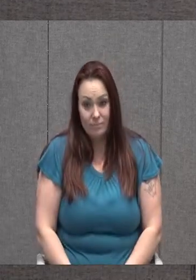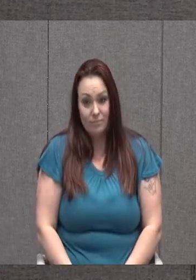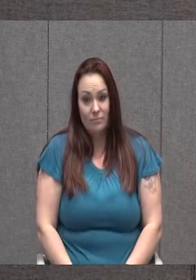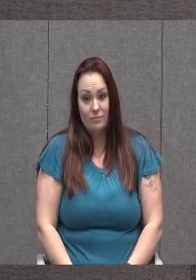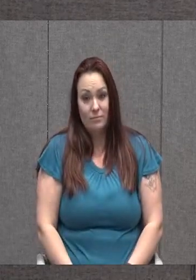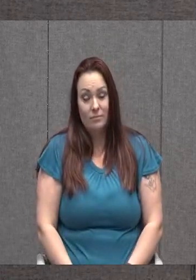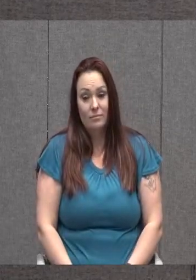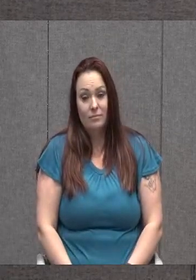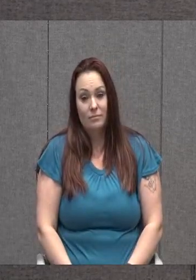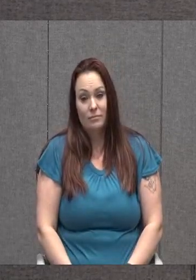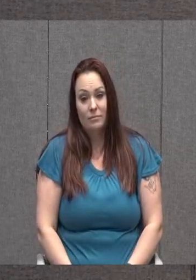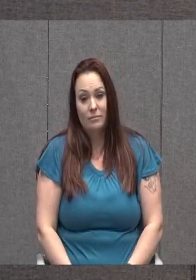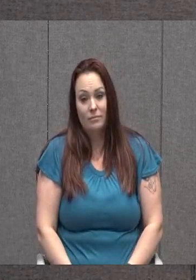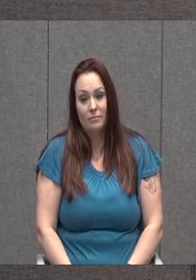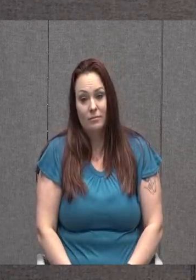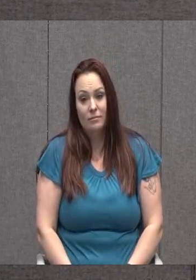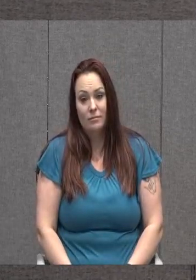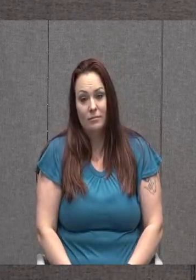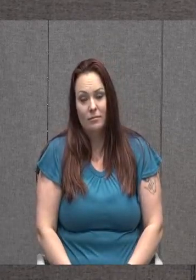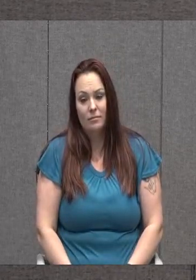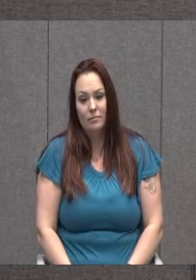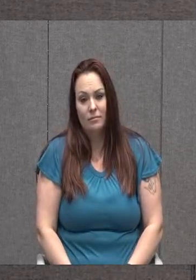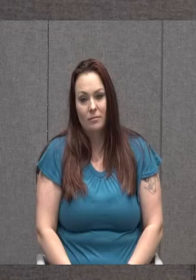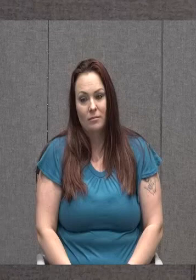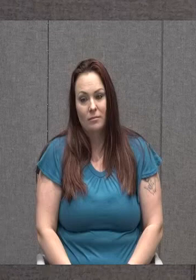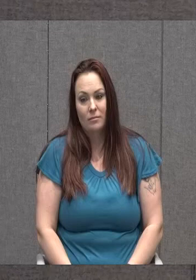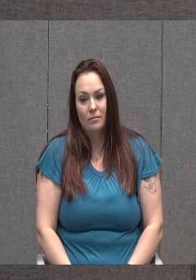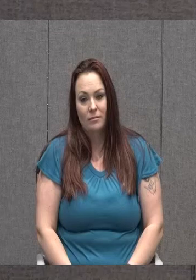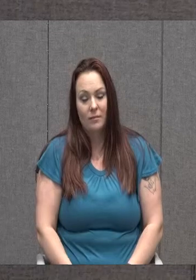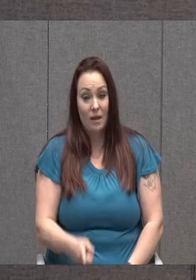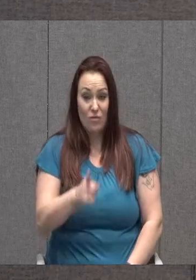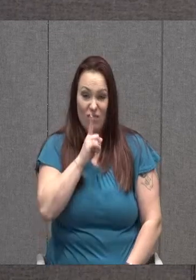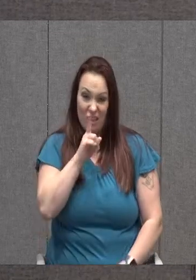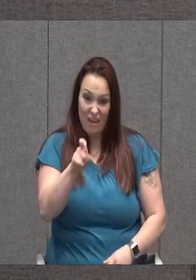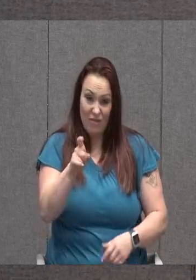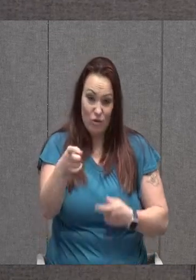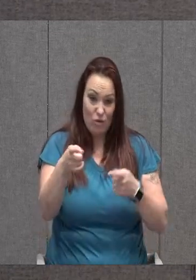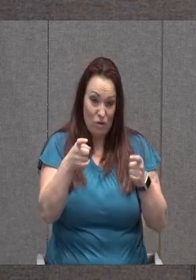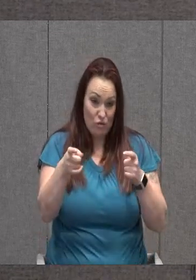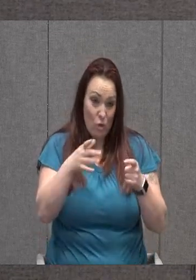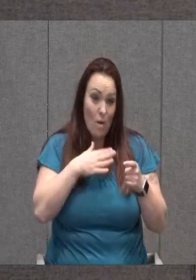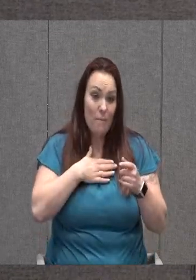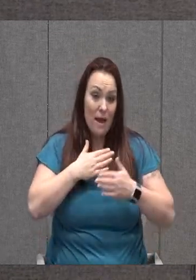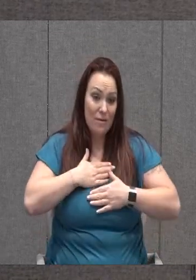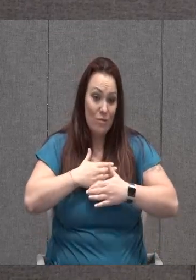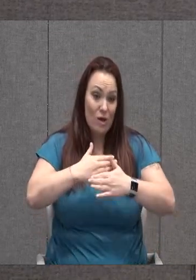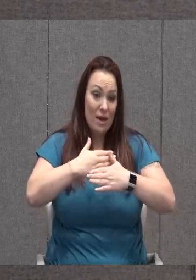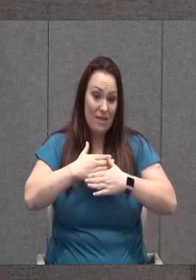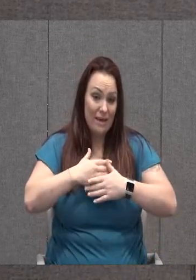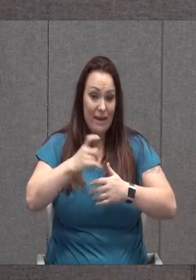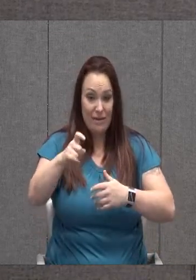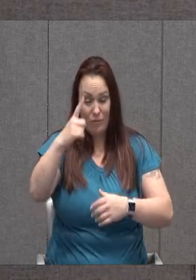so that means I have to really control my breathing, and I need to think about it.